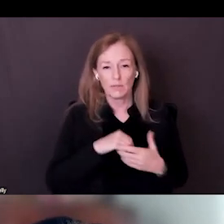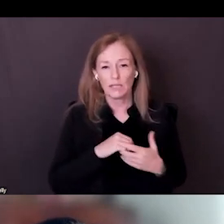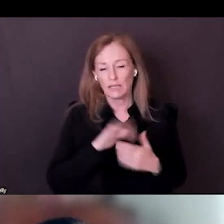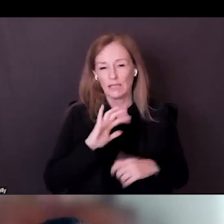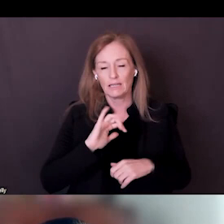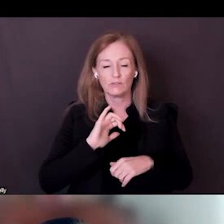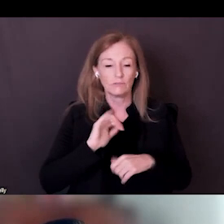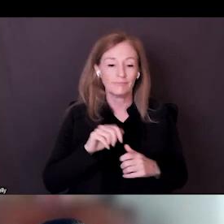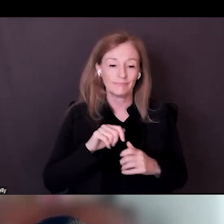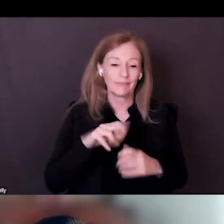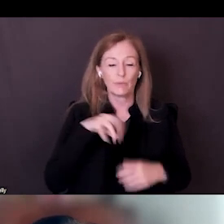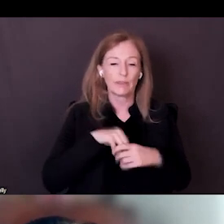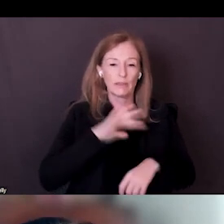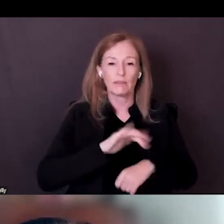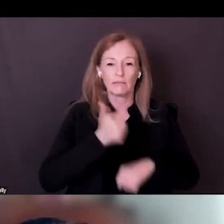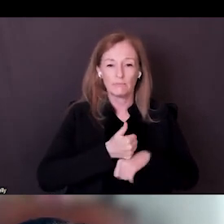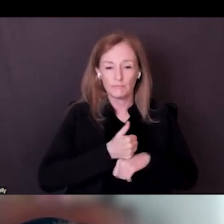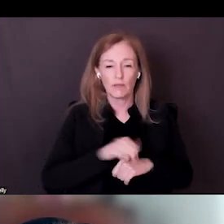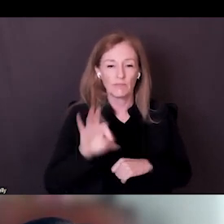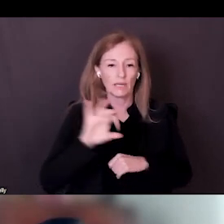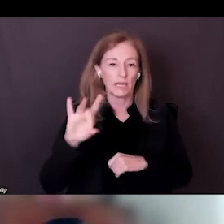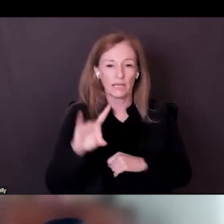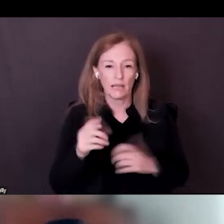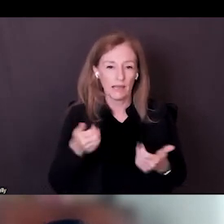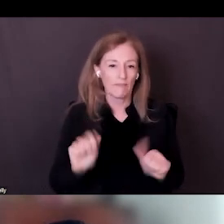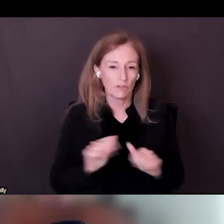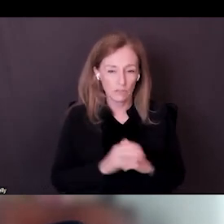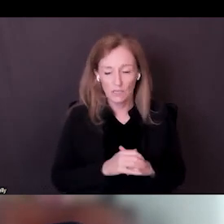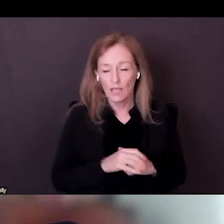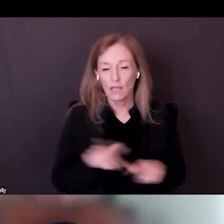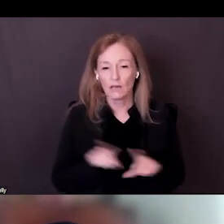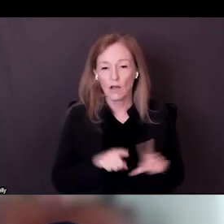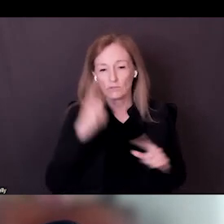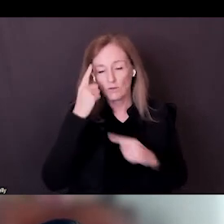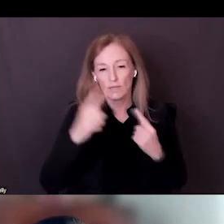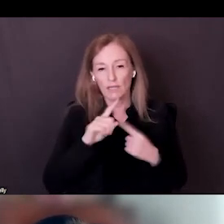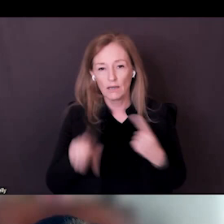DESIGN AND EFFORTS AND CONSIDER THE VALUE OF QUALITATIVE METRICS